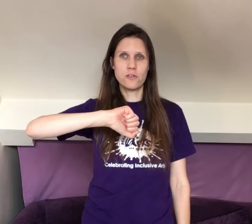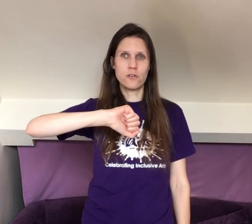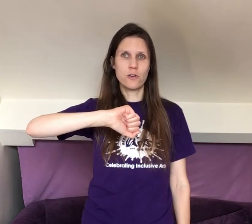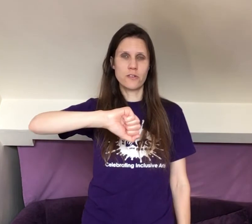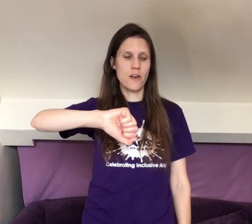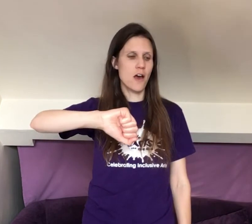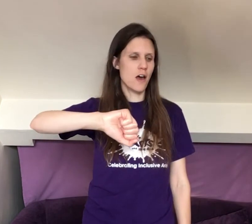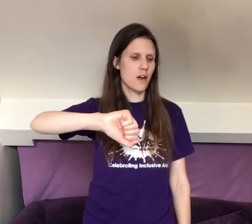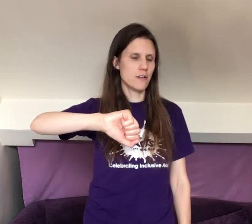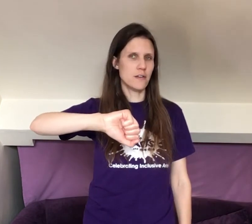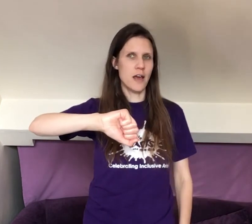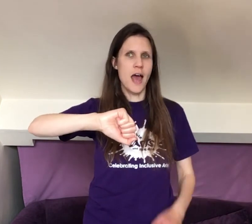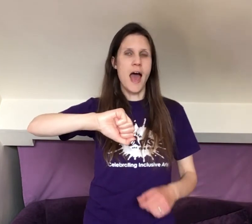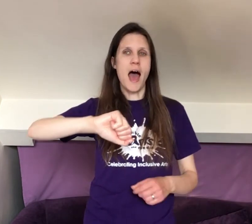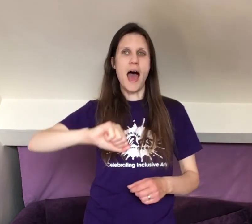Your turn.